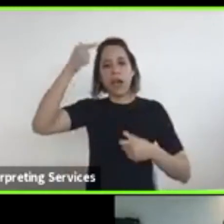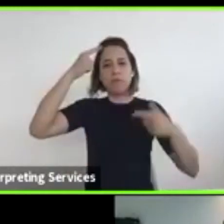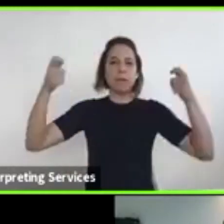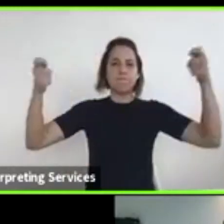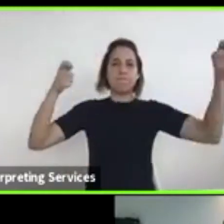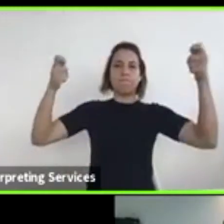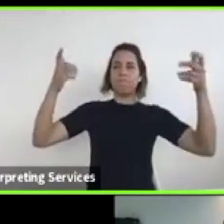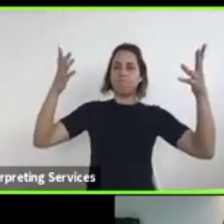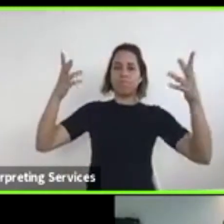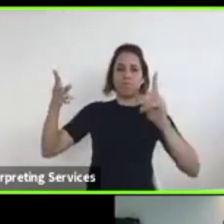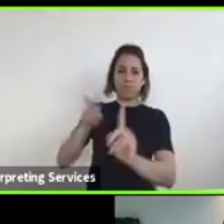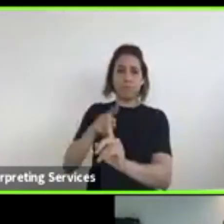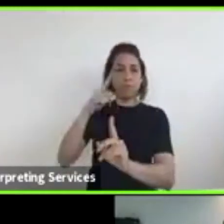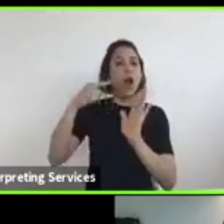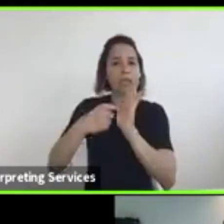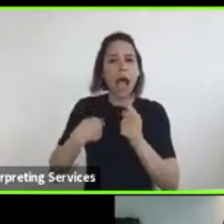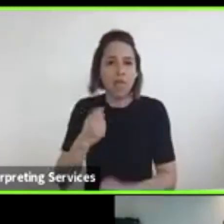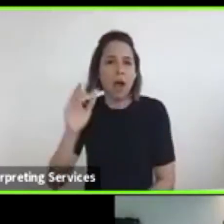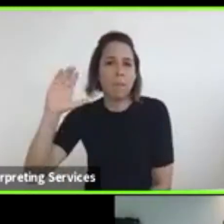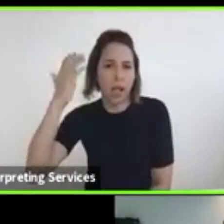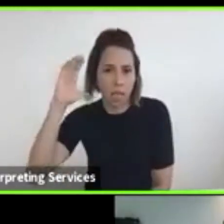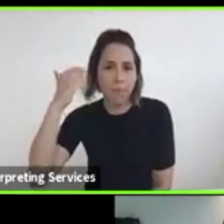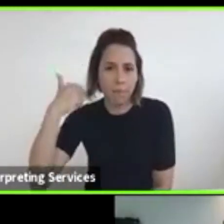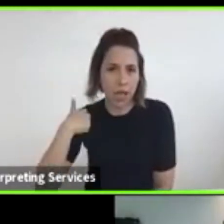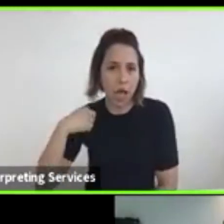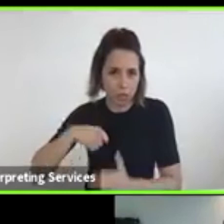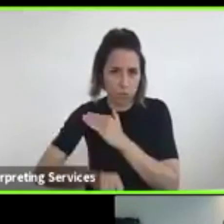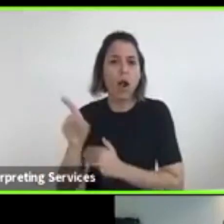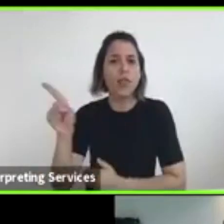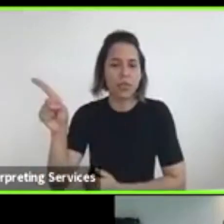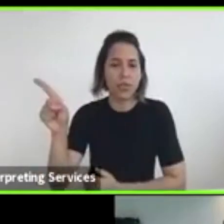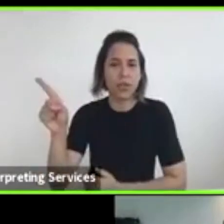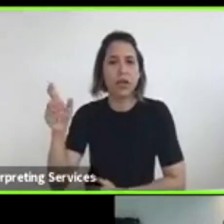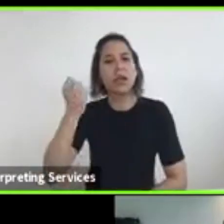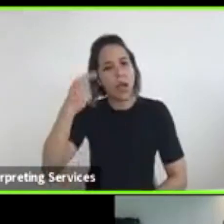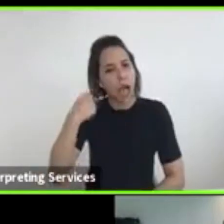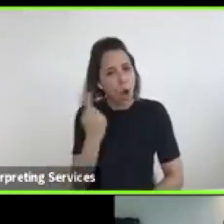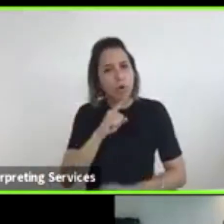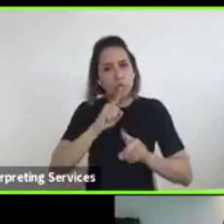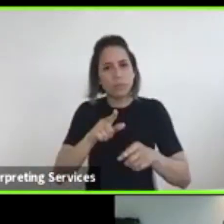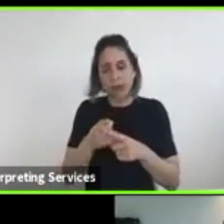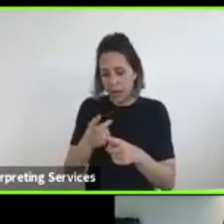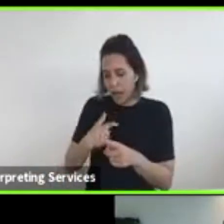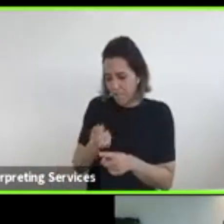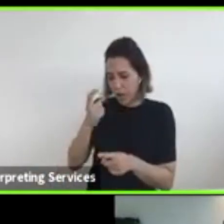THAT -- THE WAY I WOULD ANSWER THE QUESTION I'M FROM MEDELLIN, IN MY FAMIlIAL